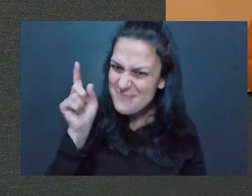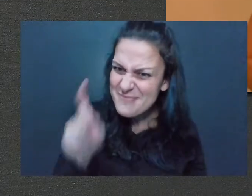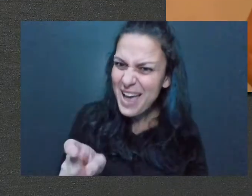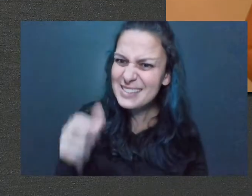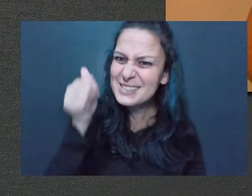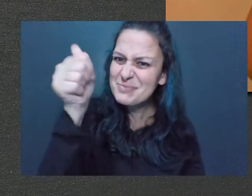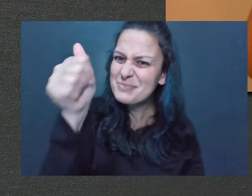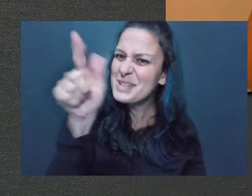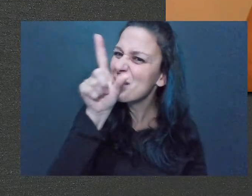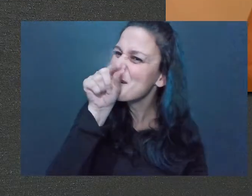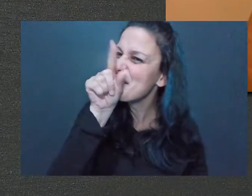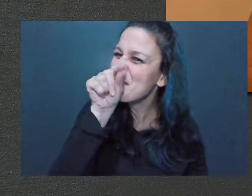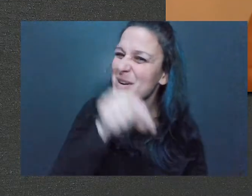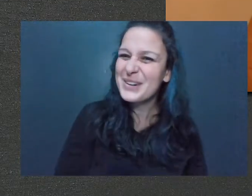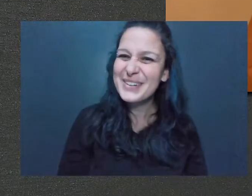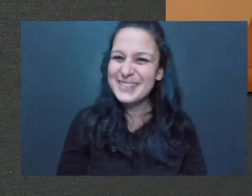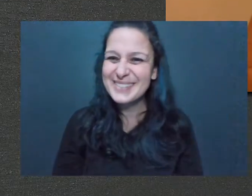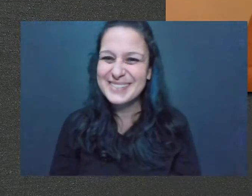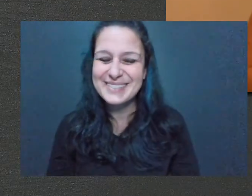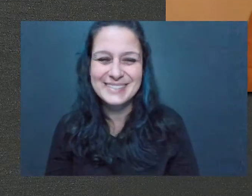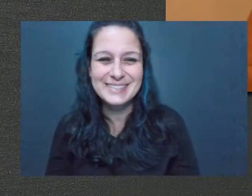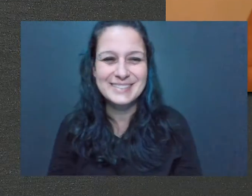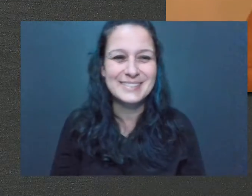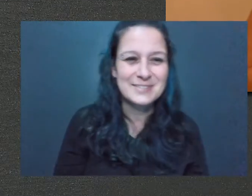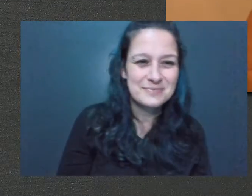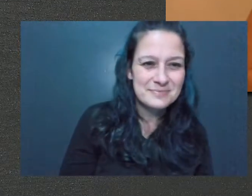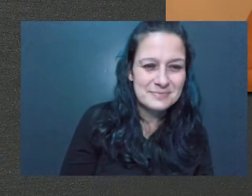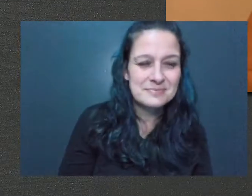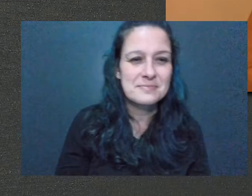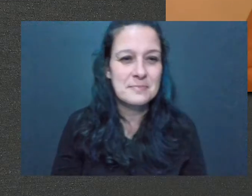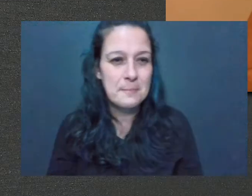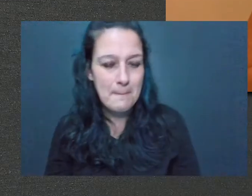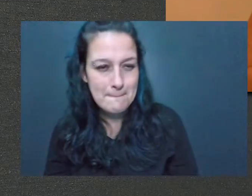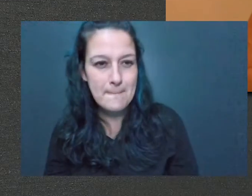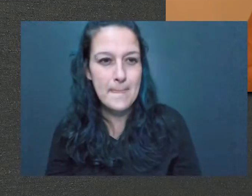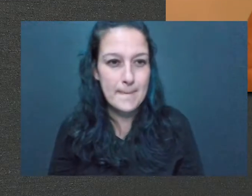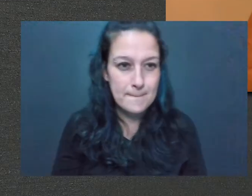It must be a bird